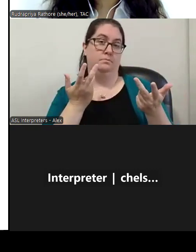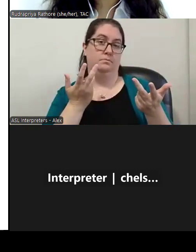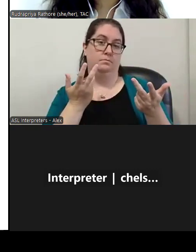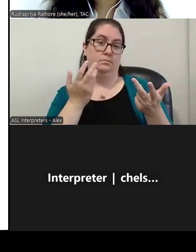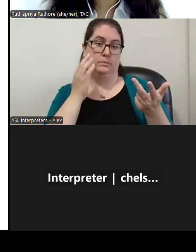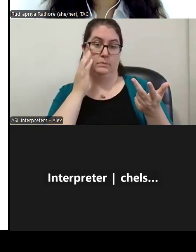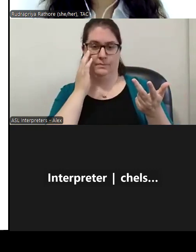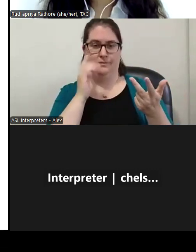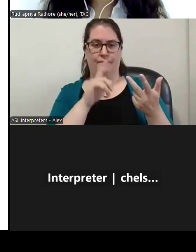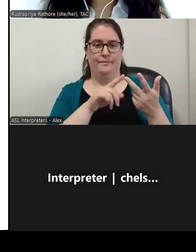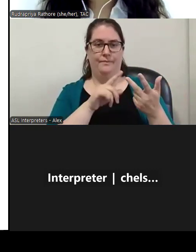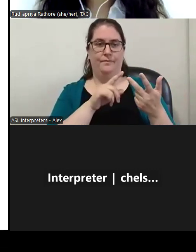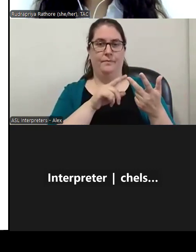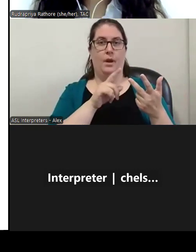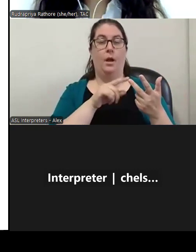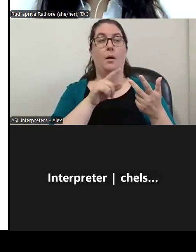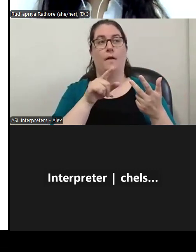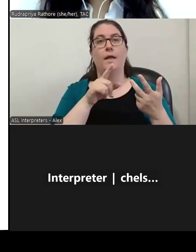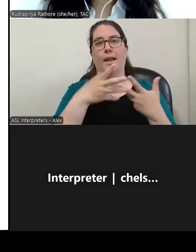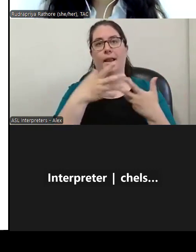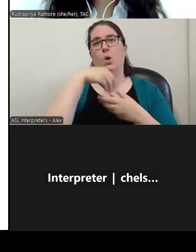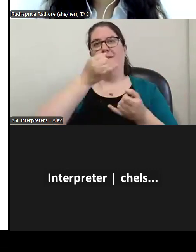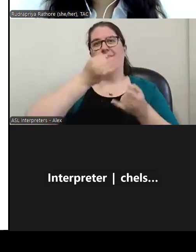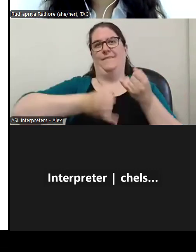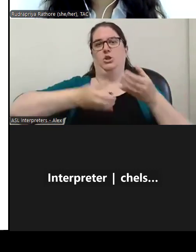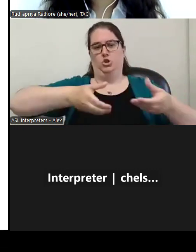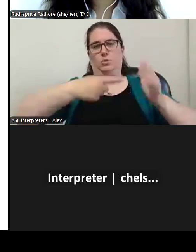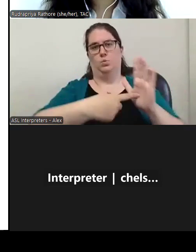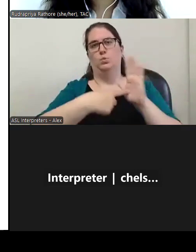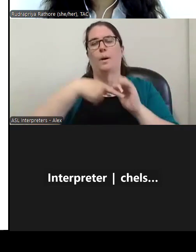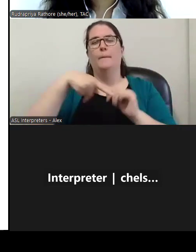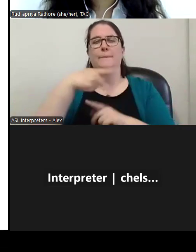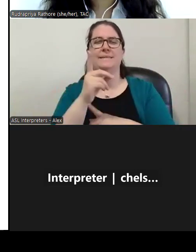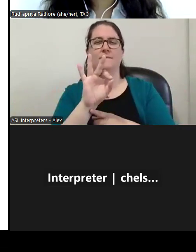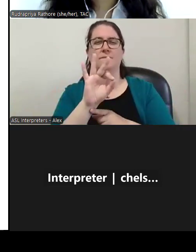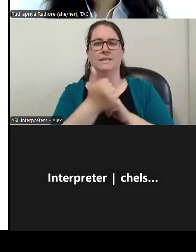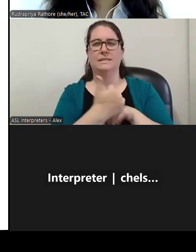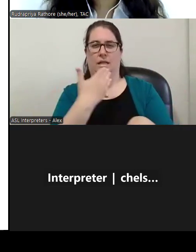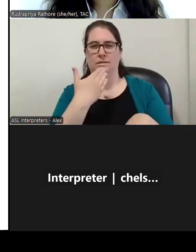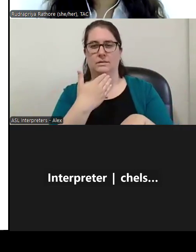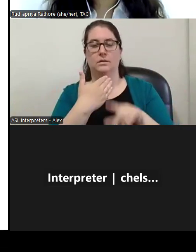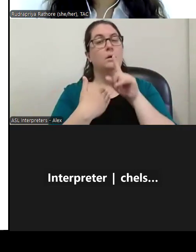also ask for you to include the finished project as a PDF as well it will not ask how you spent